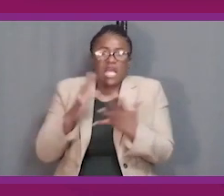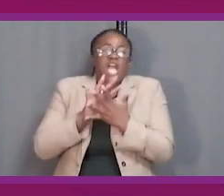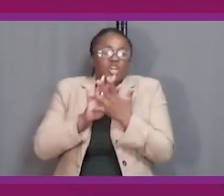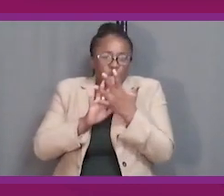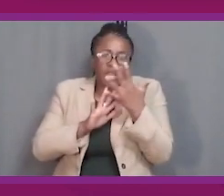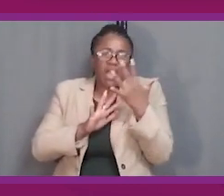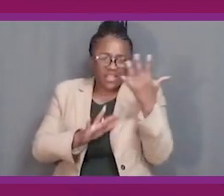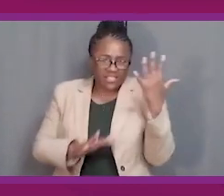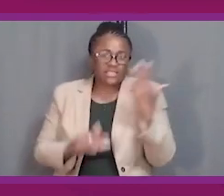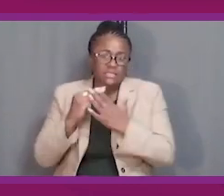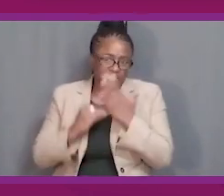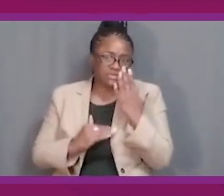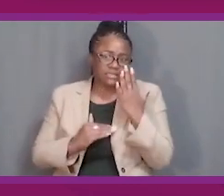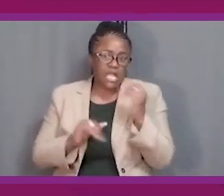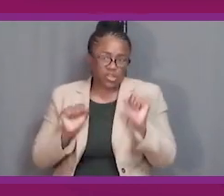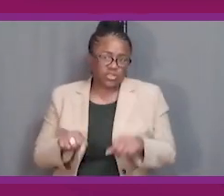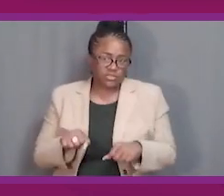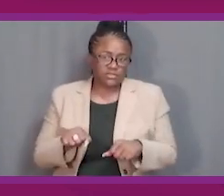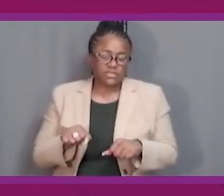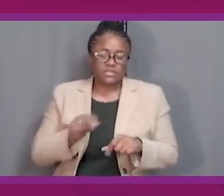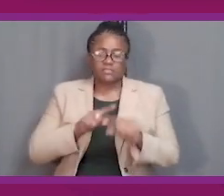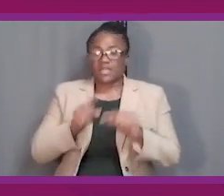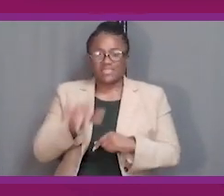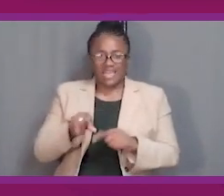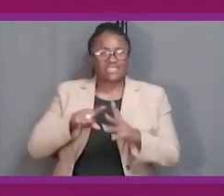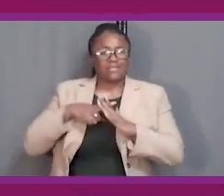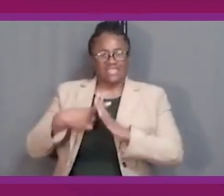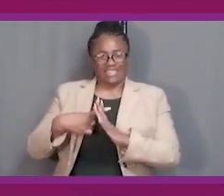Marcie Roth: This is Marcie speaking. And I think